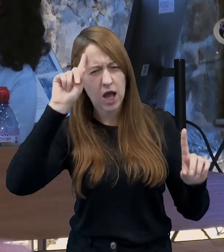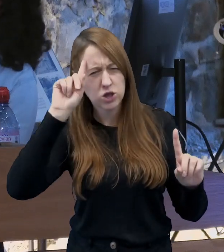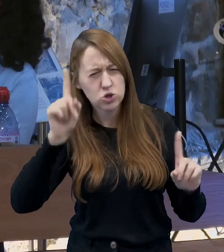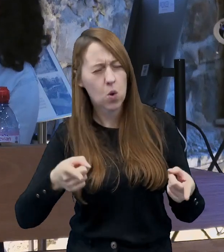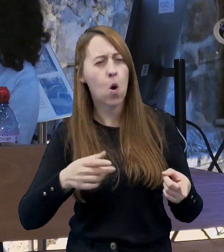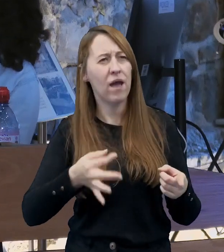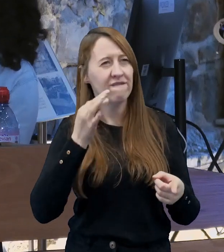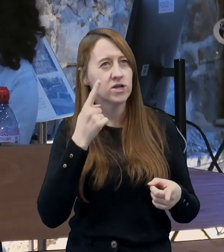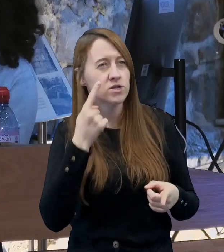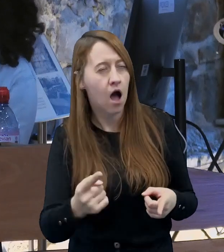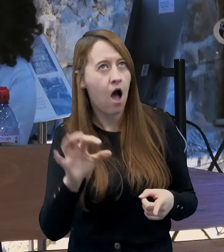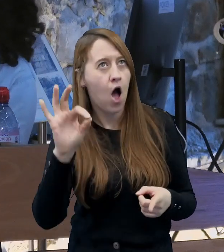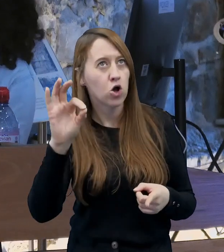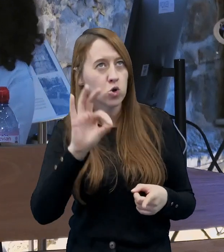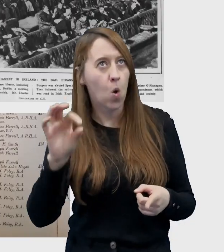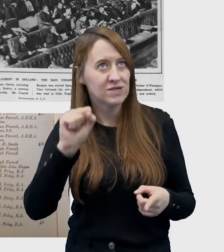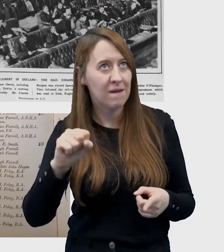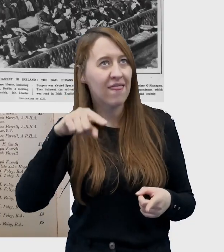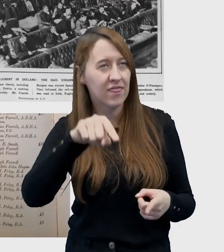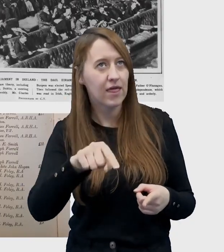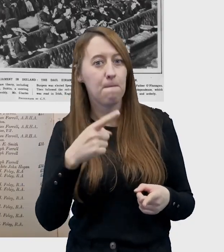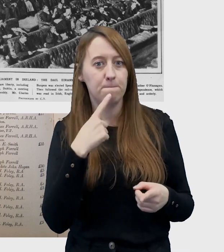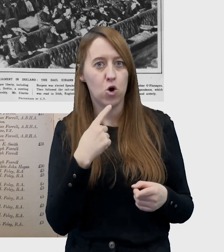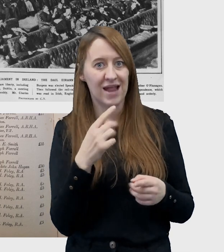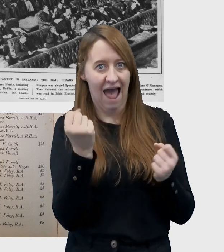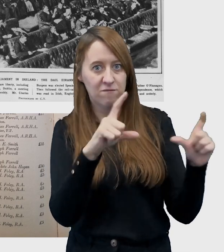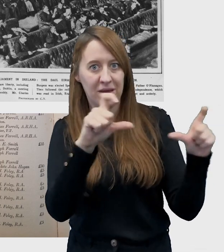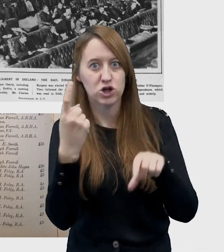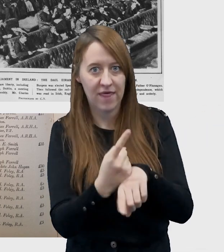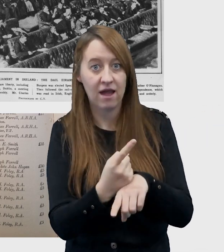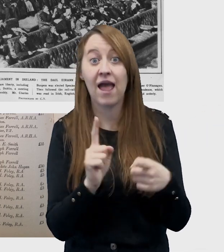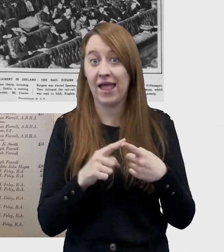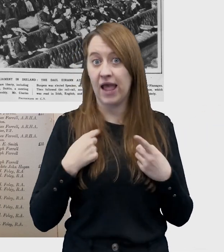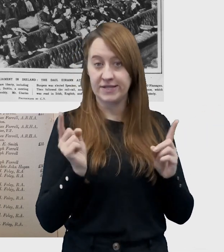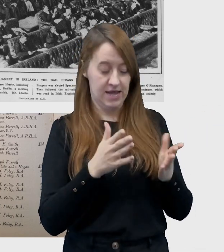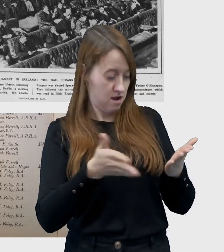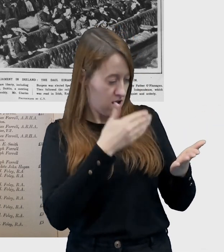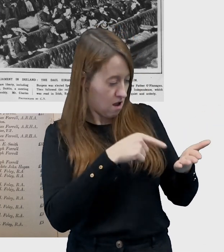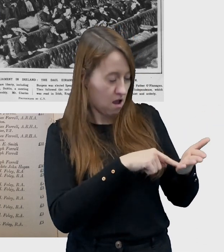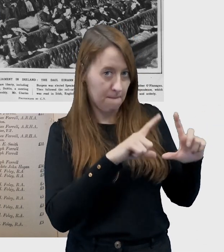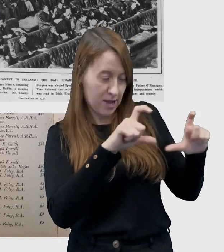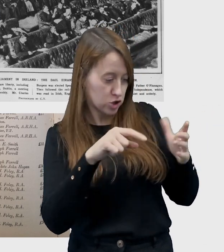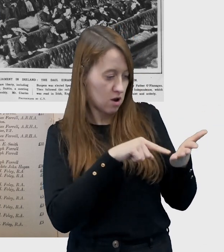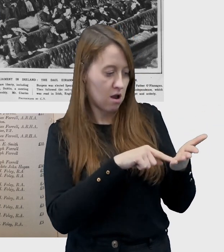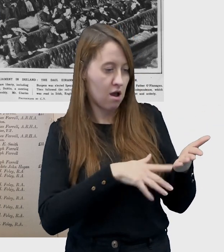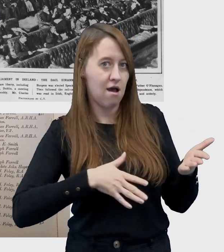And so I looked through the pictures of this first sitting and there's Goldsmith in the middle, and suddenly we had a